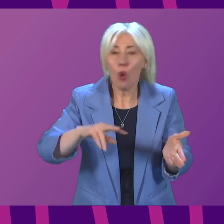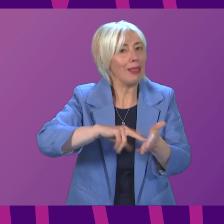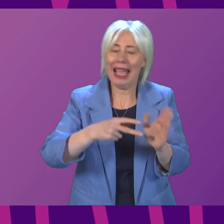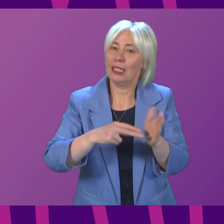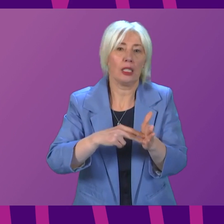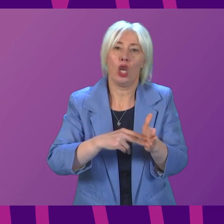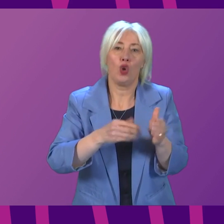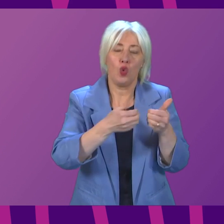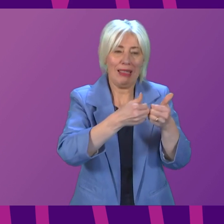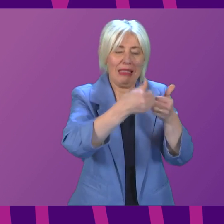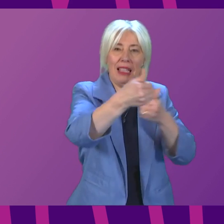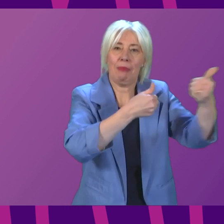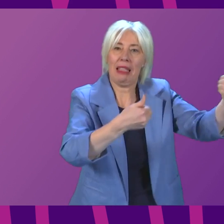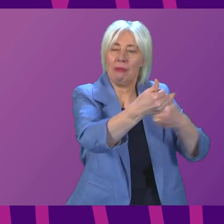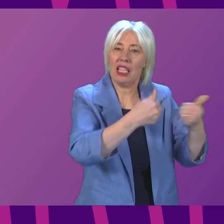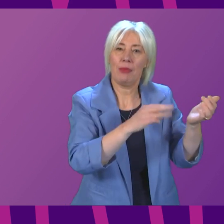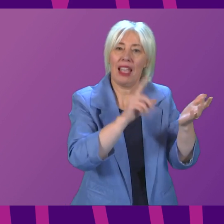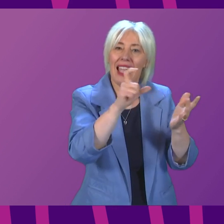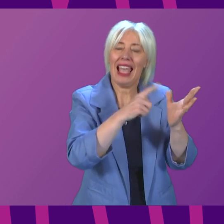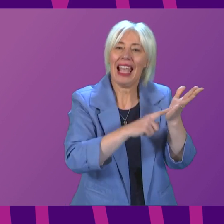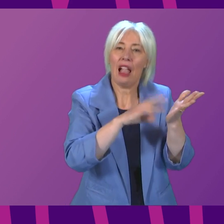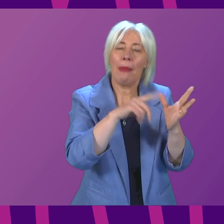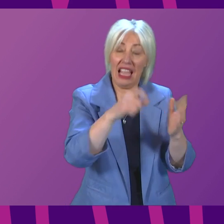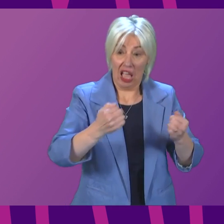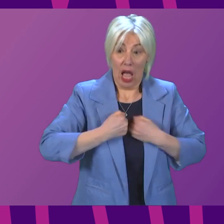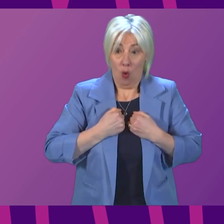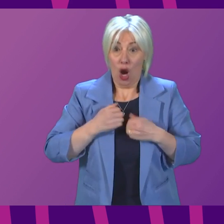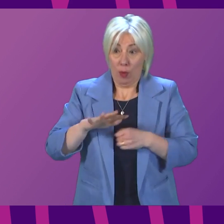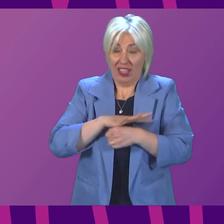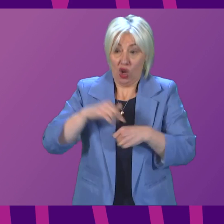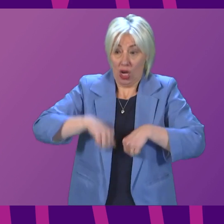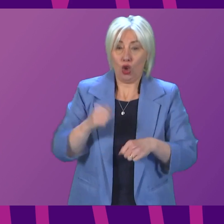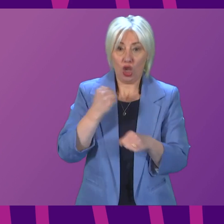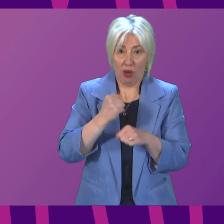That is the Scottish Government’s position, and we will continue to invest in our ferry